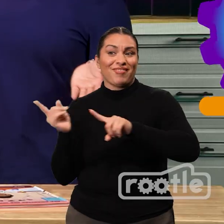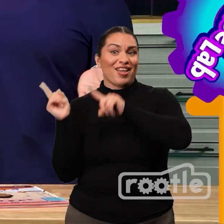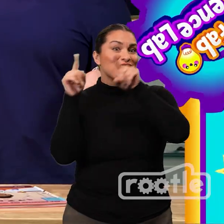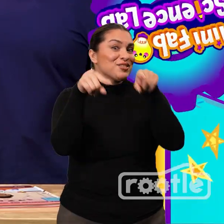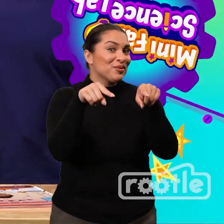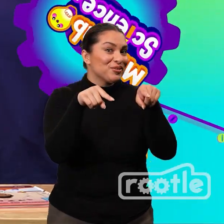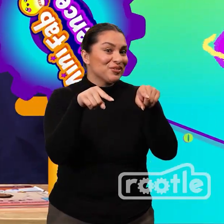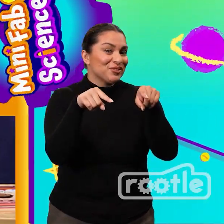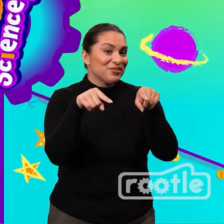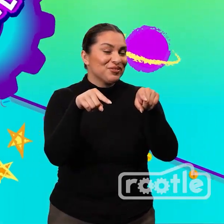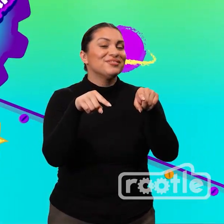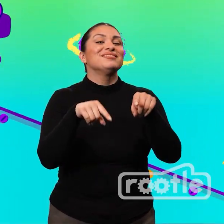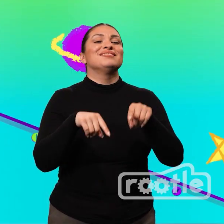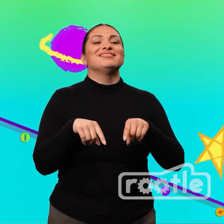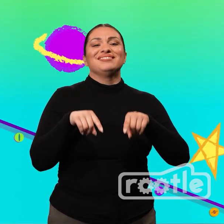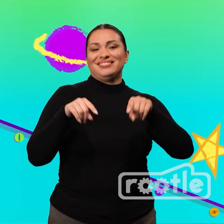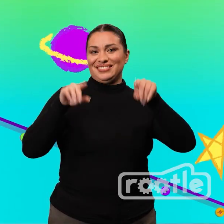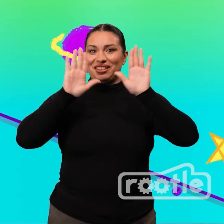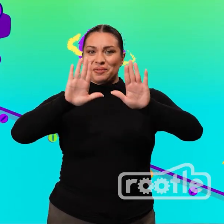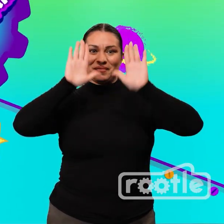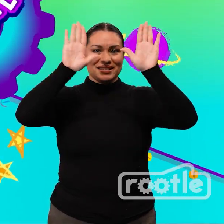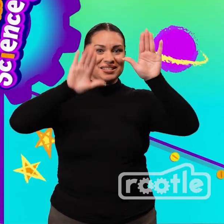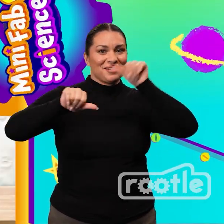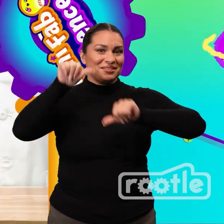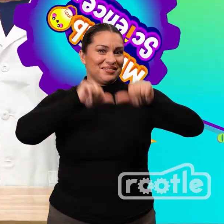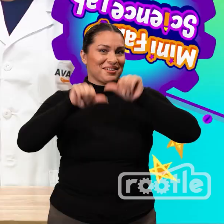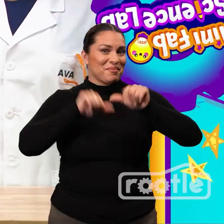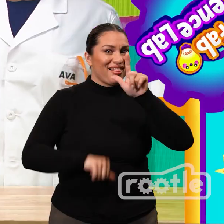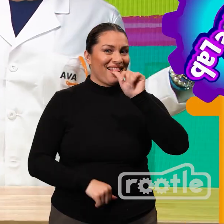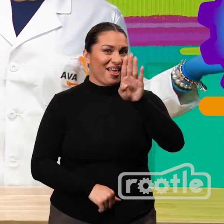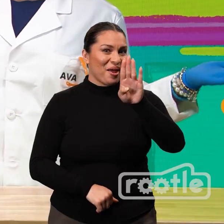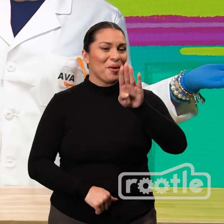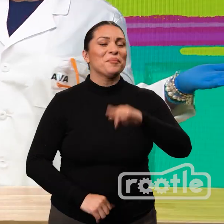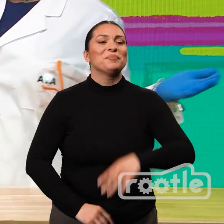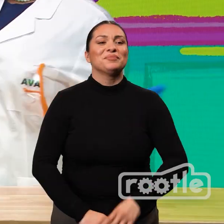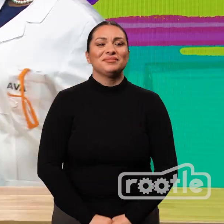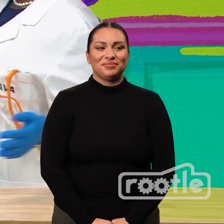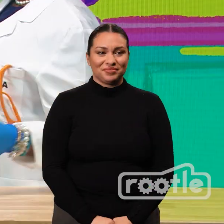Let's go to the MiniFab Science Lab.